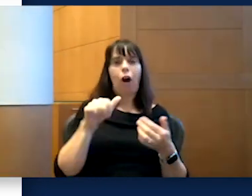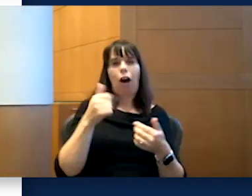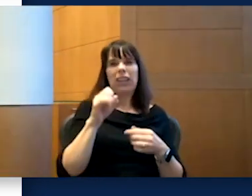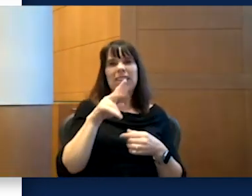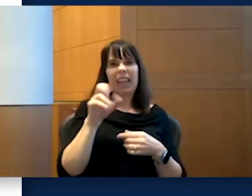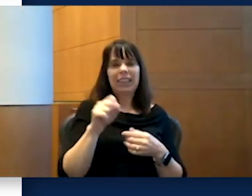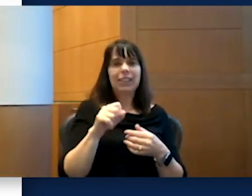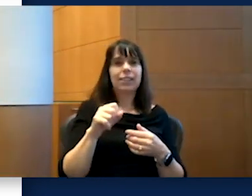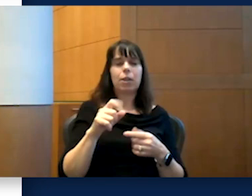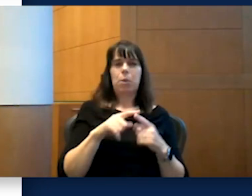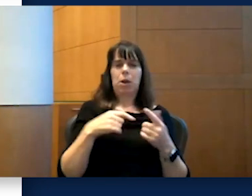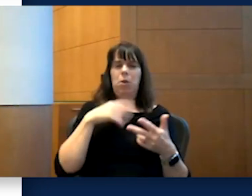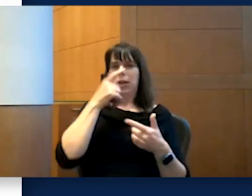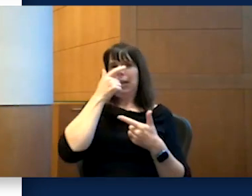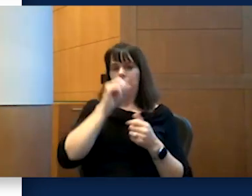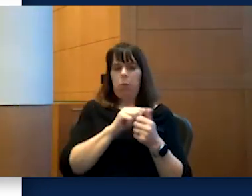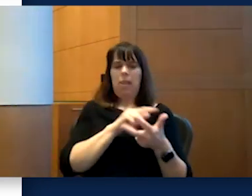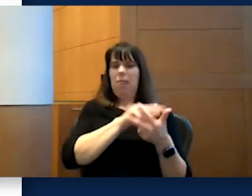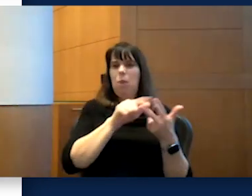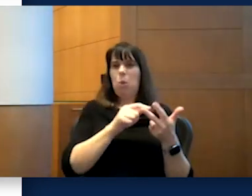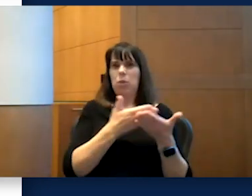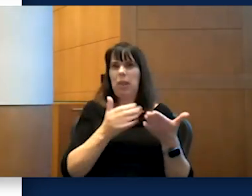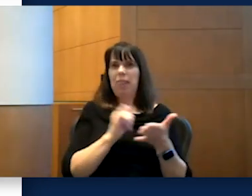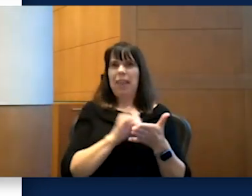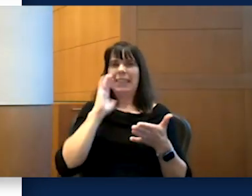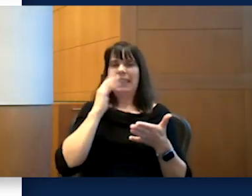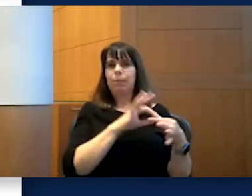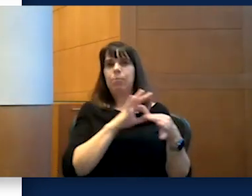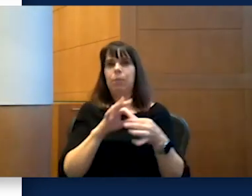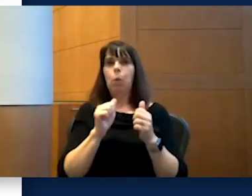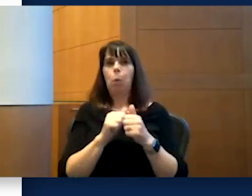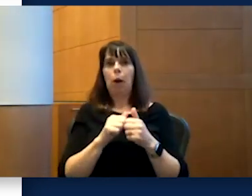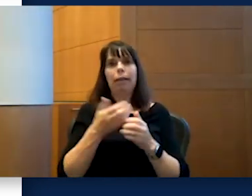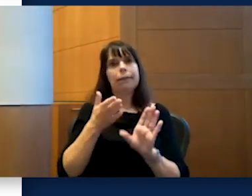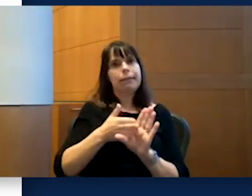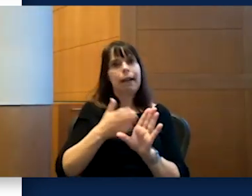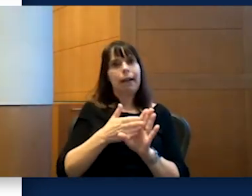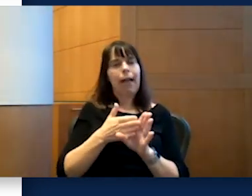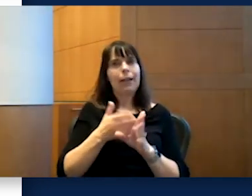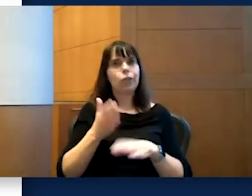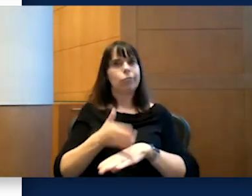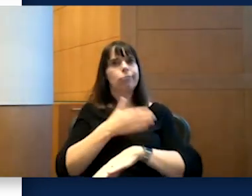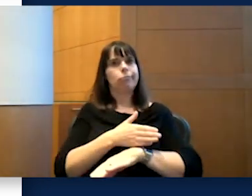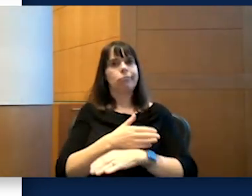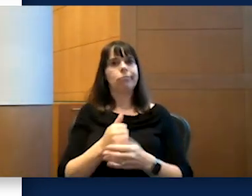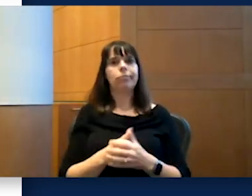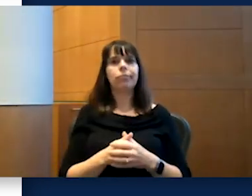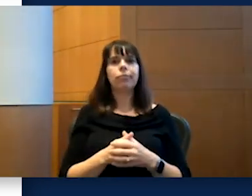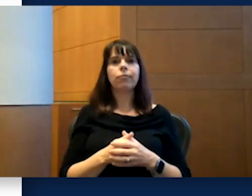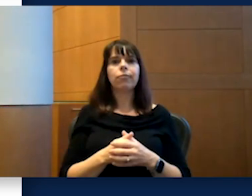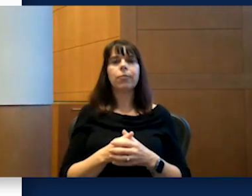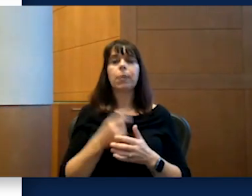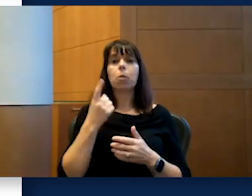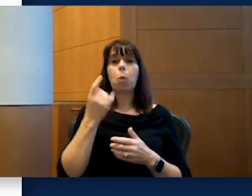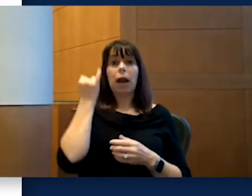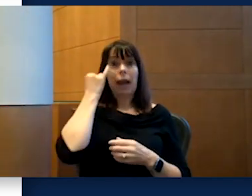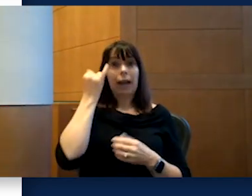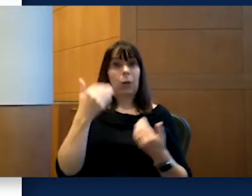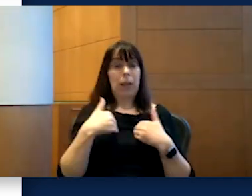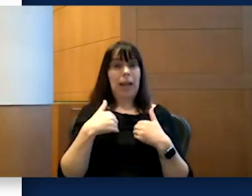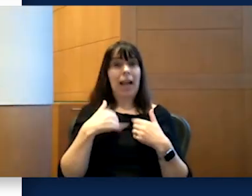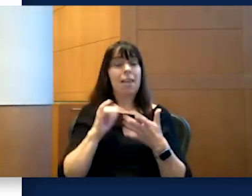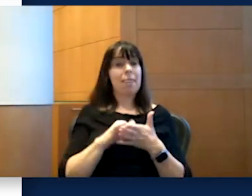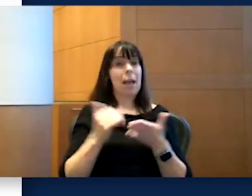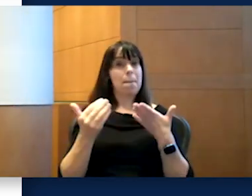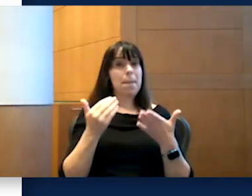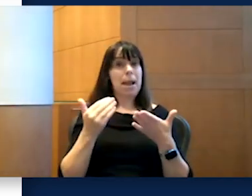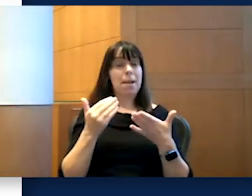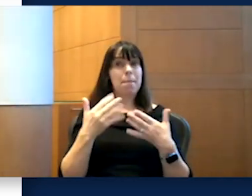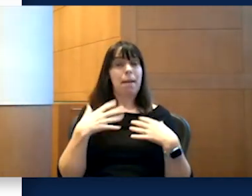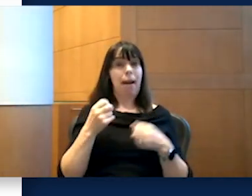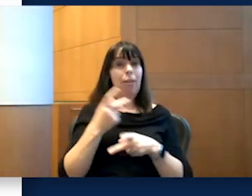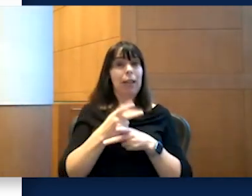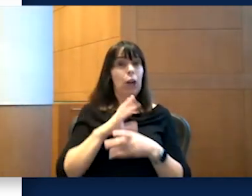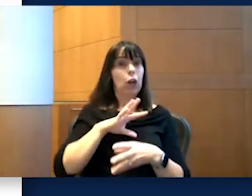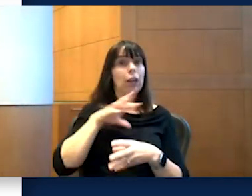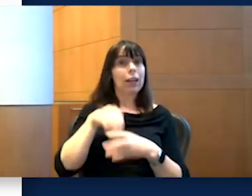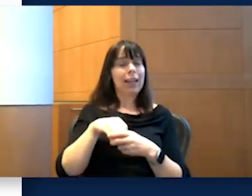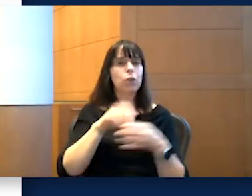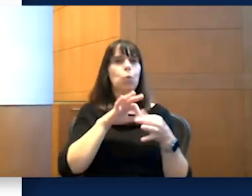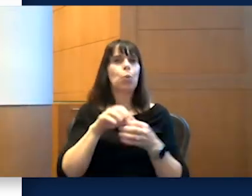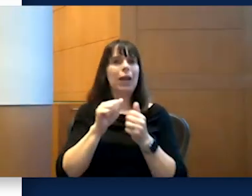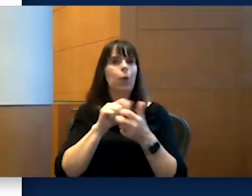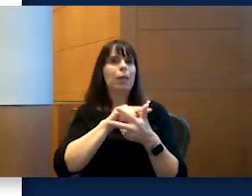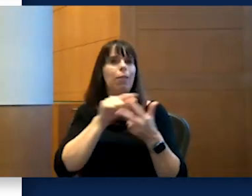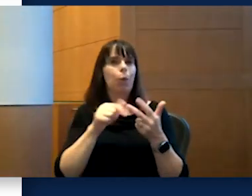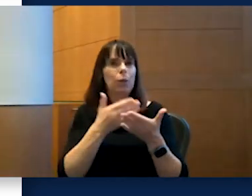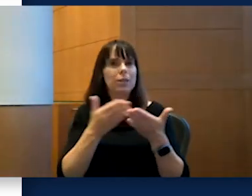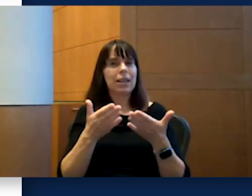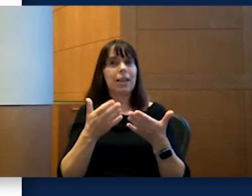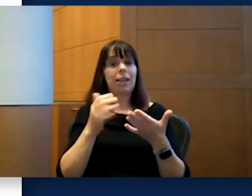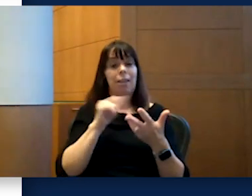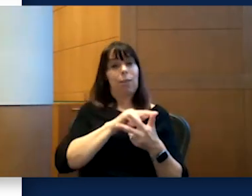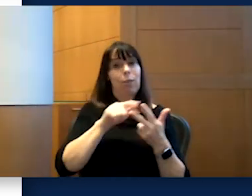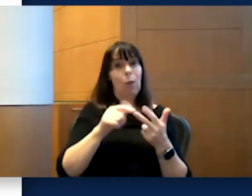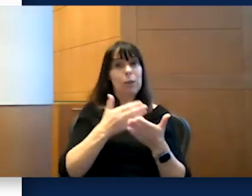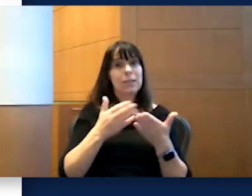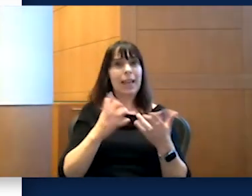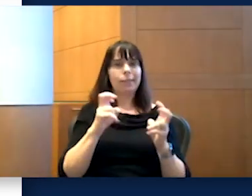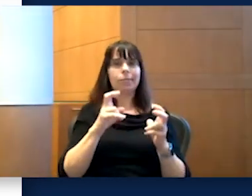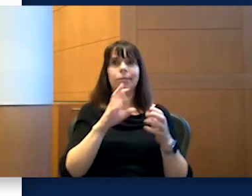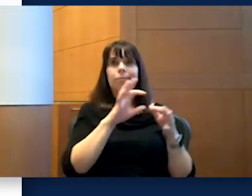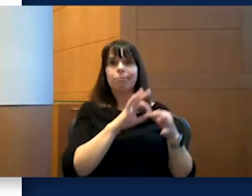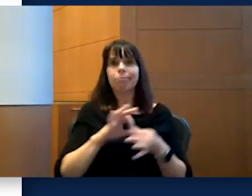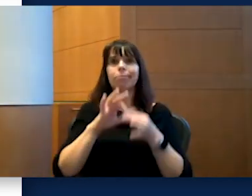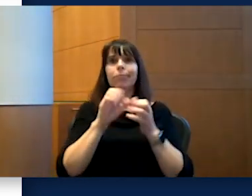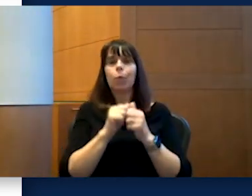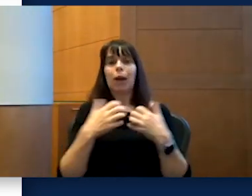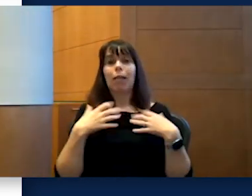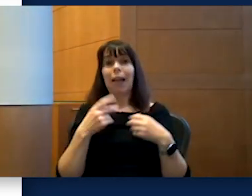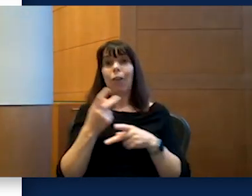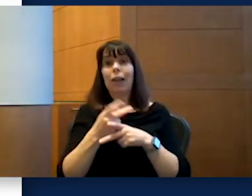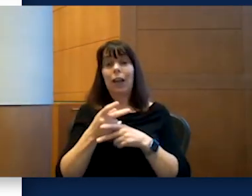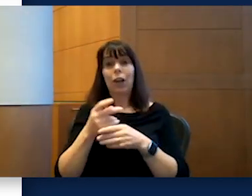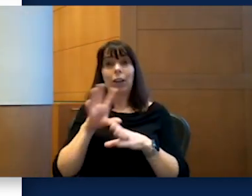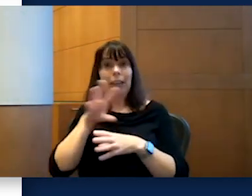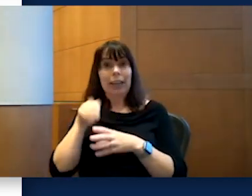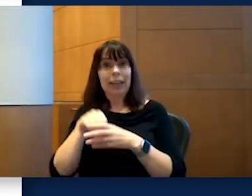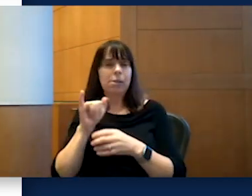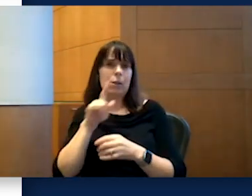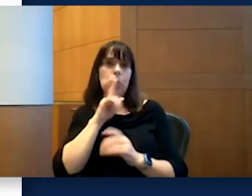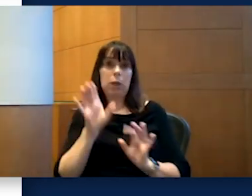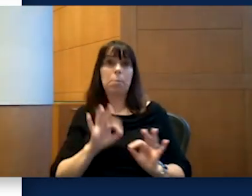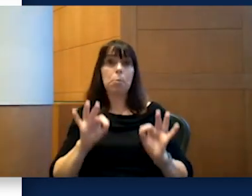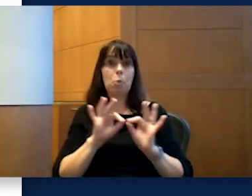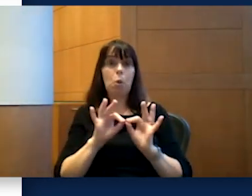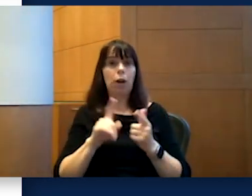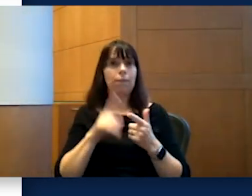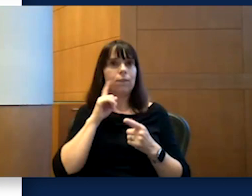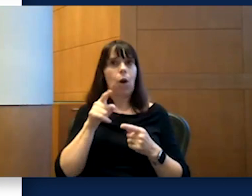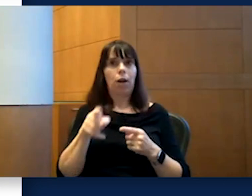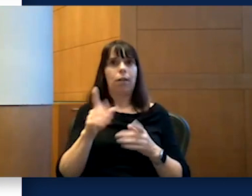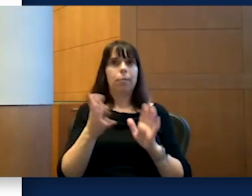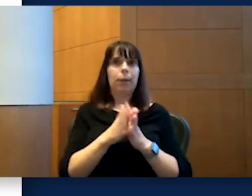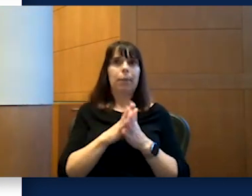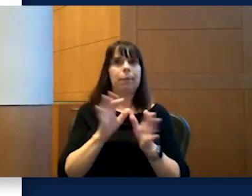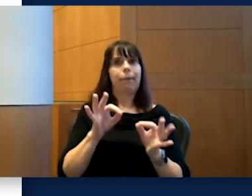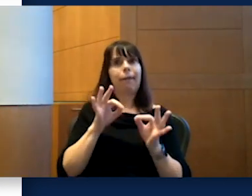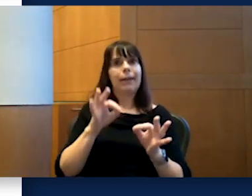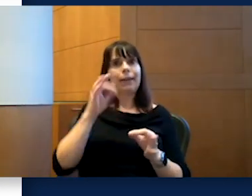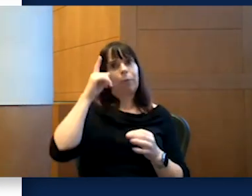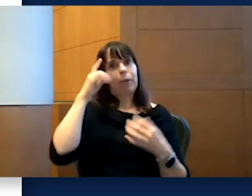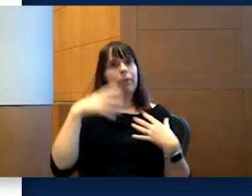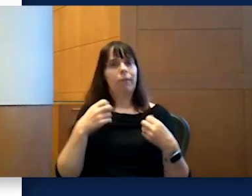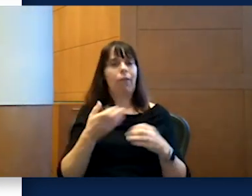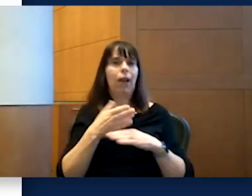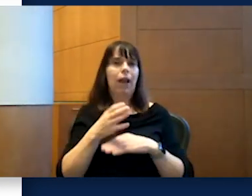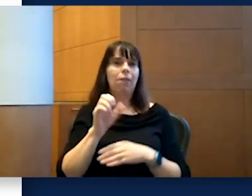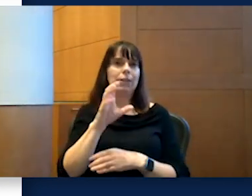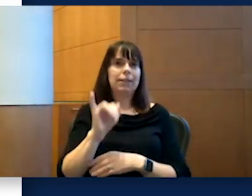We thought maybe healthcare engagement is related to some of this. Maybe some of these factors are hanging together wither healthcare engagement and that's a really important contributor.